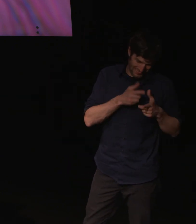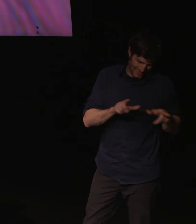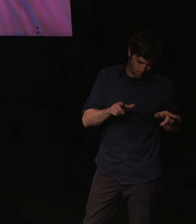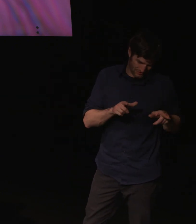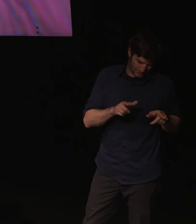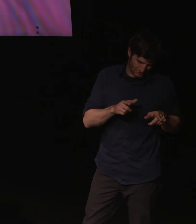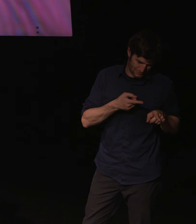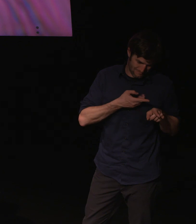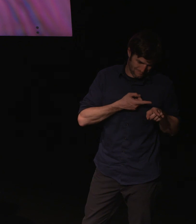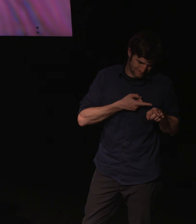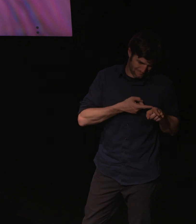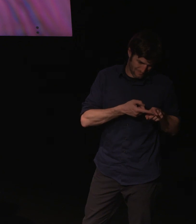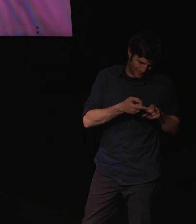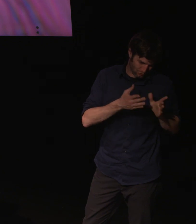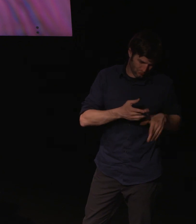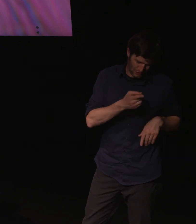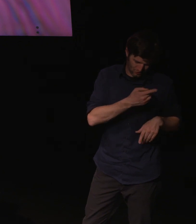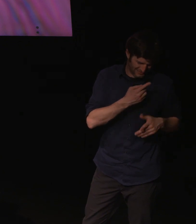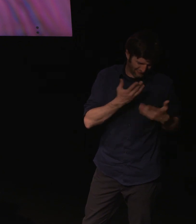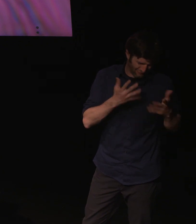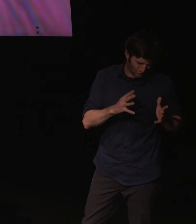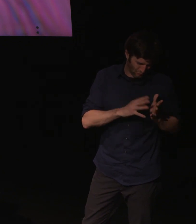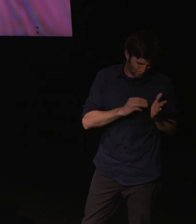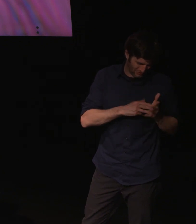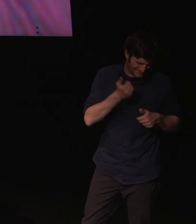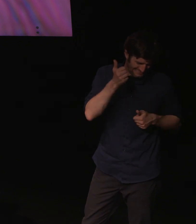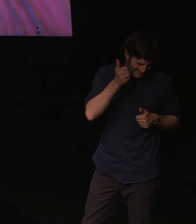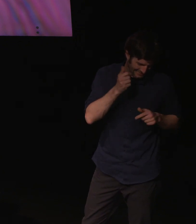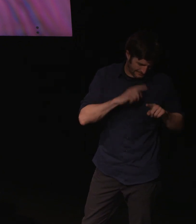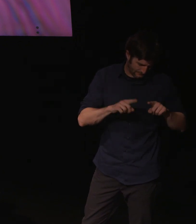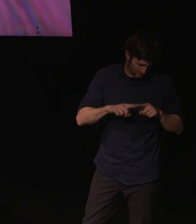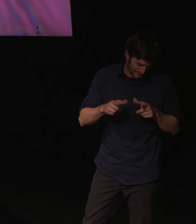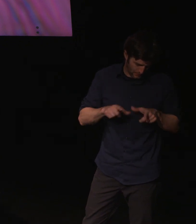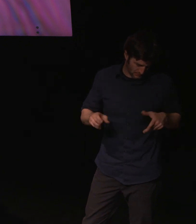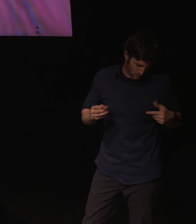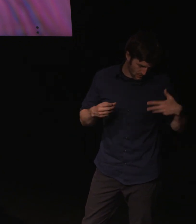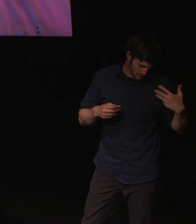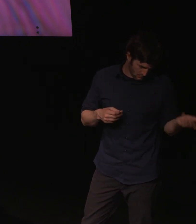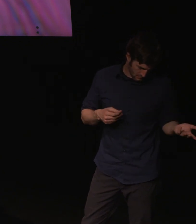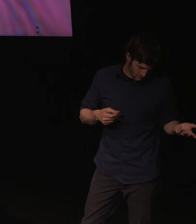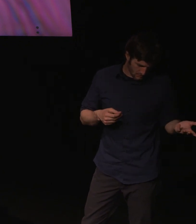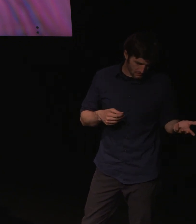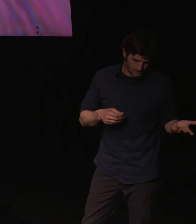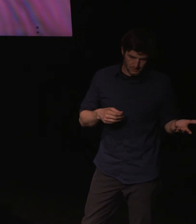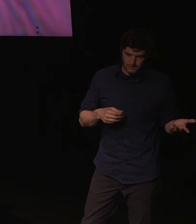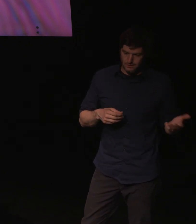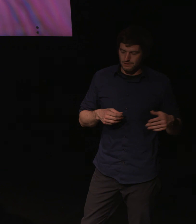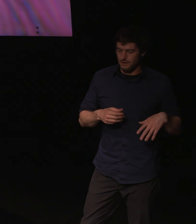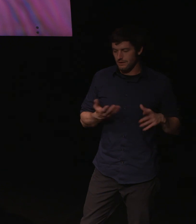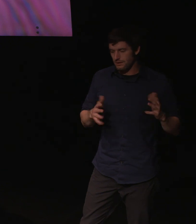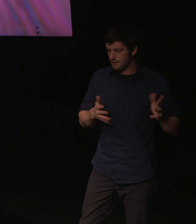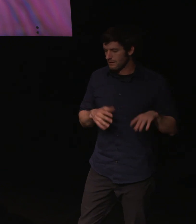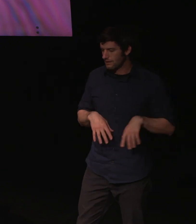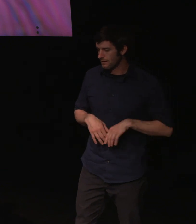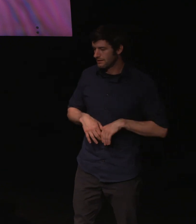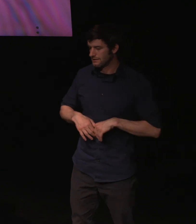learning ten different languages. So, I mean, not all of them completely crossover, but there's a little something to do with that.